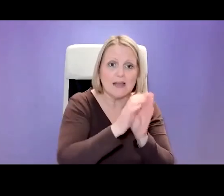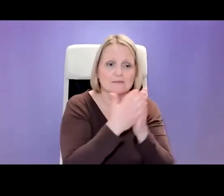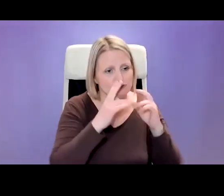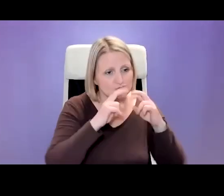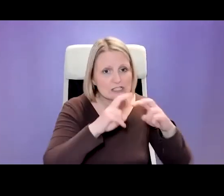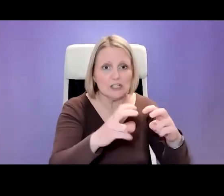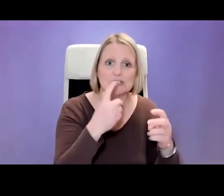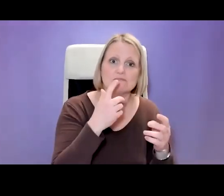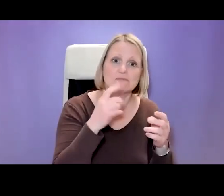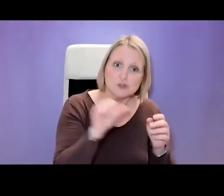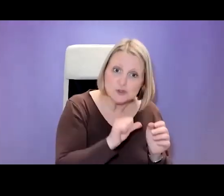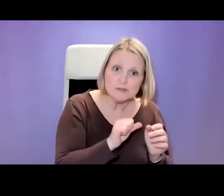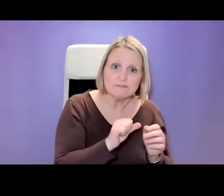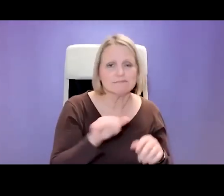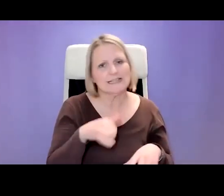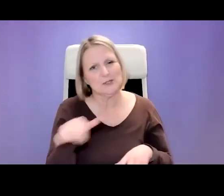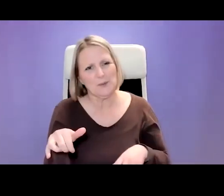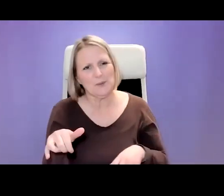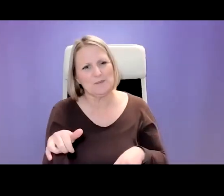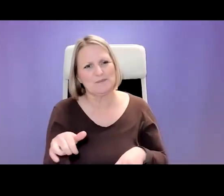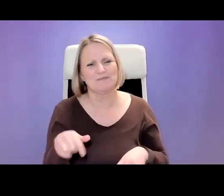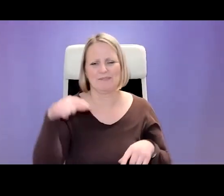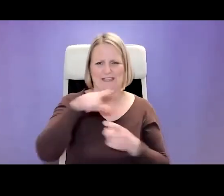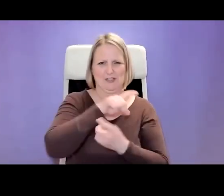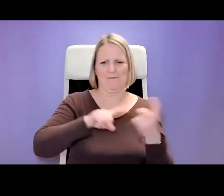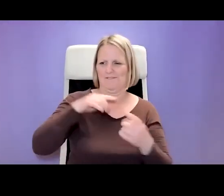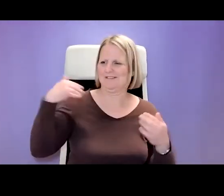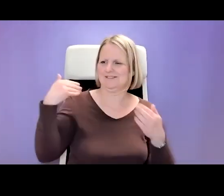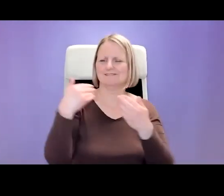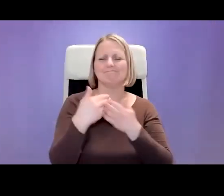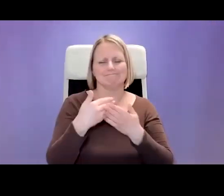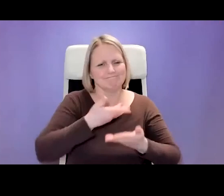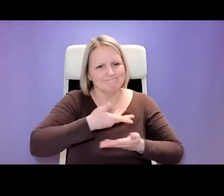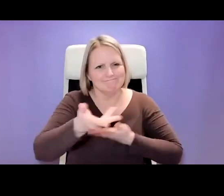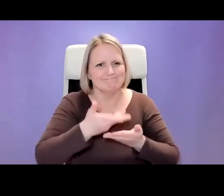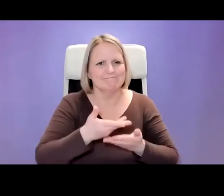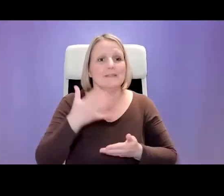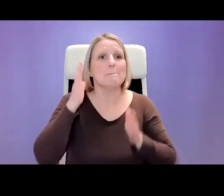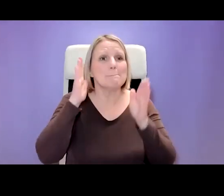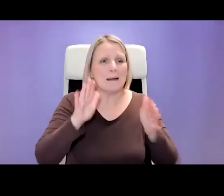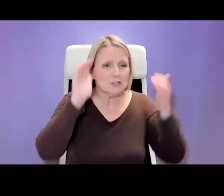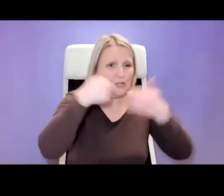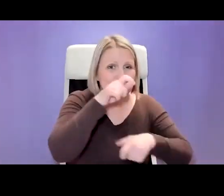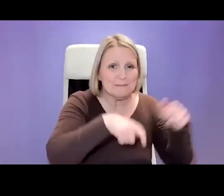I think the discussions in this conference have indicated that that does not need to be the case.